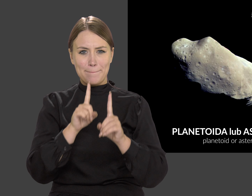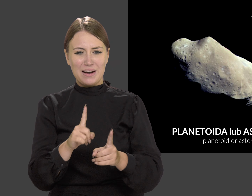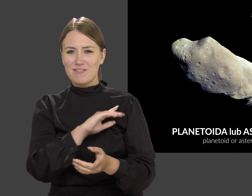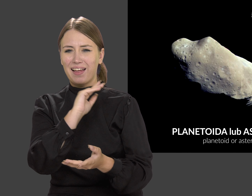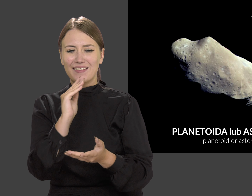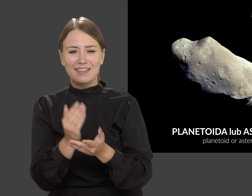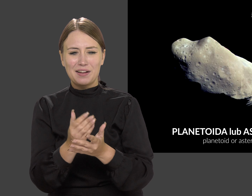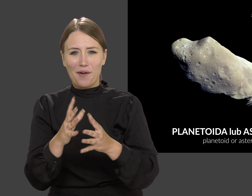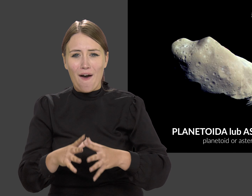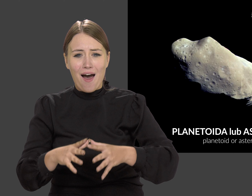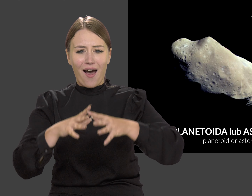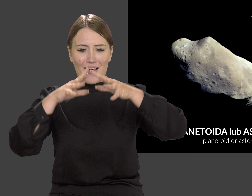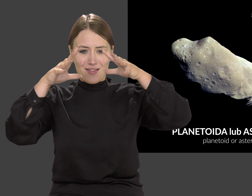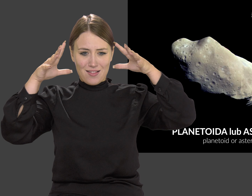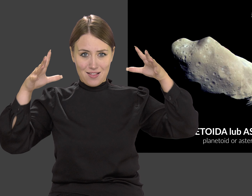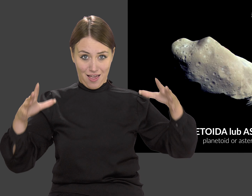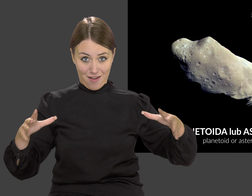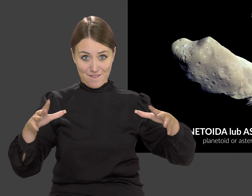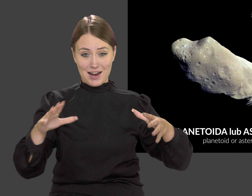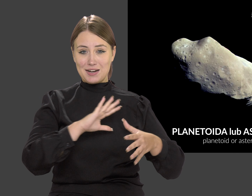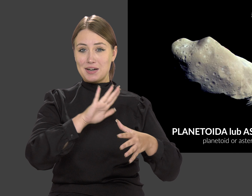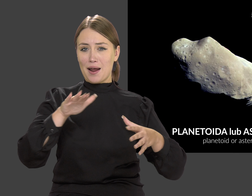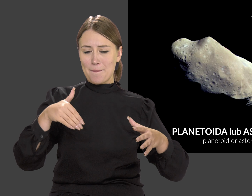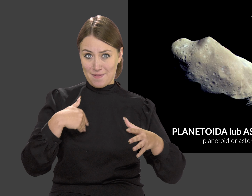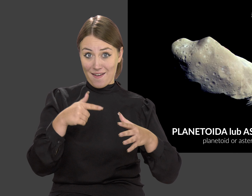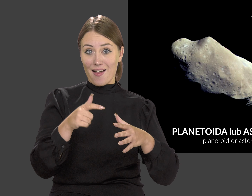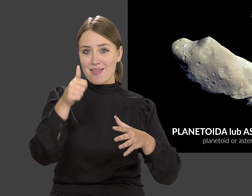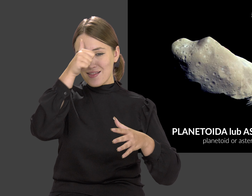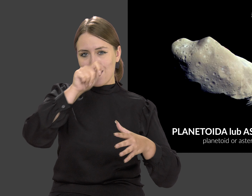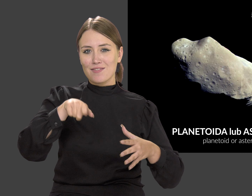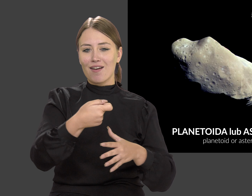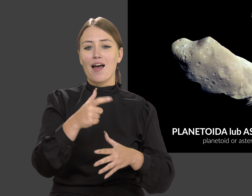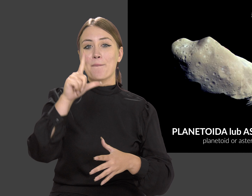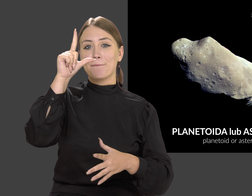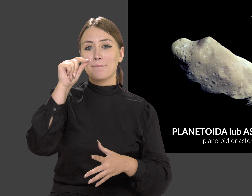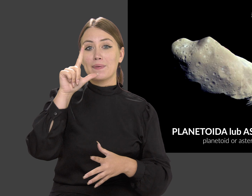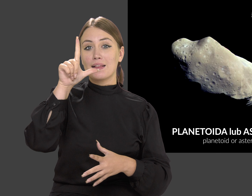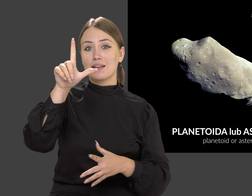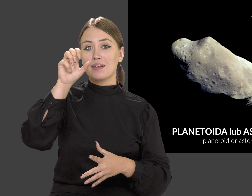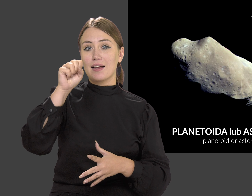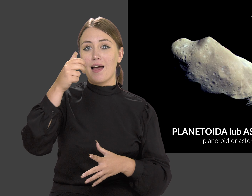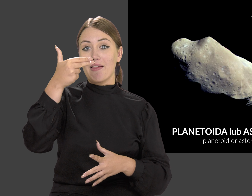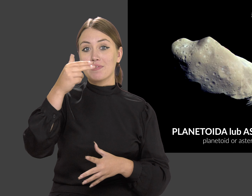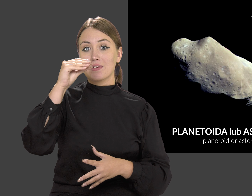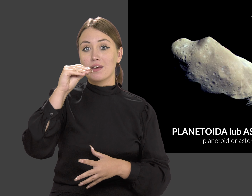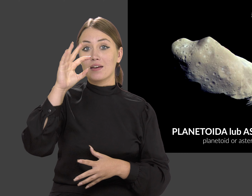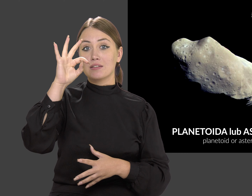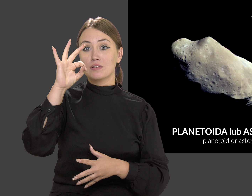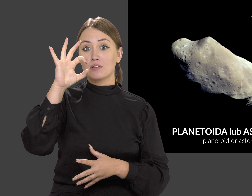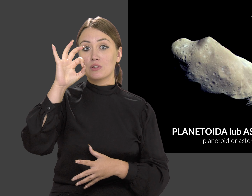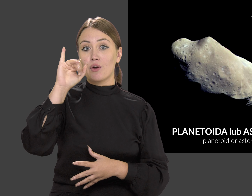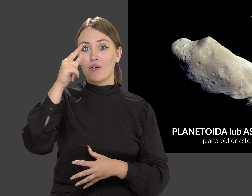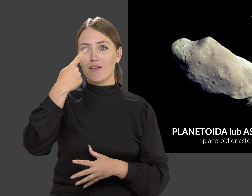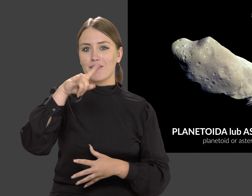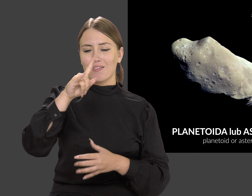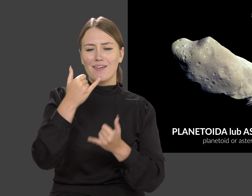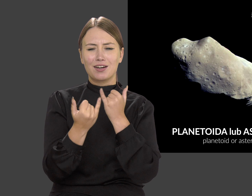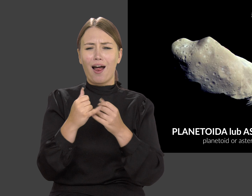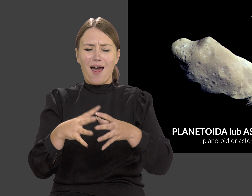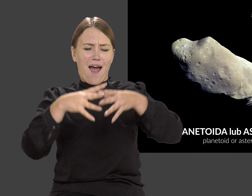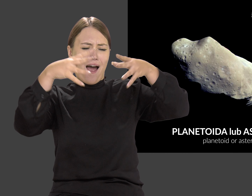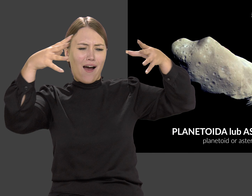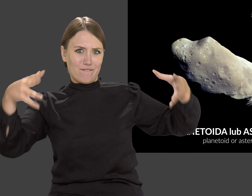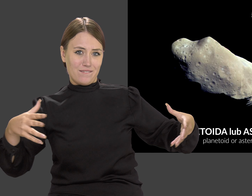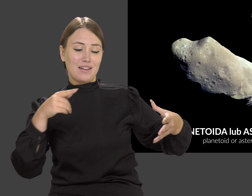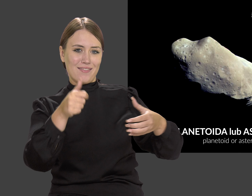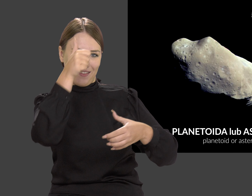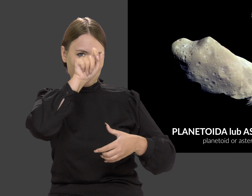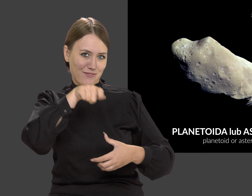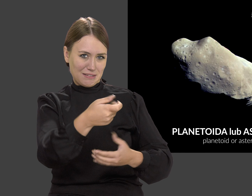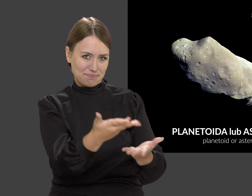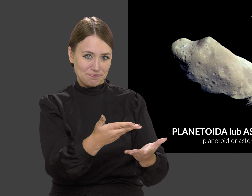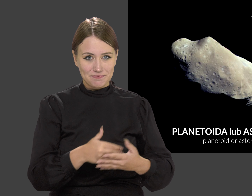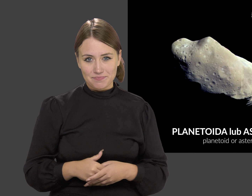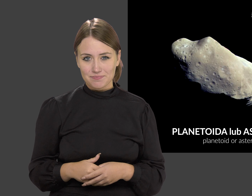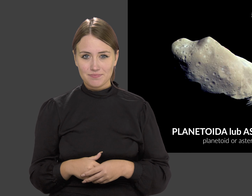Only the largest among them are called planetoids.